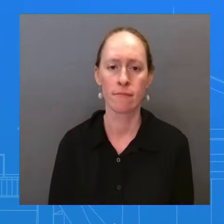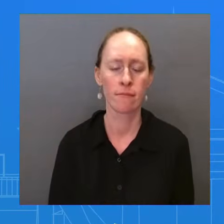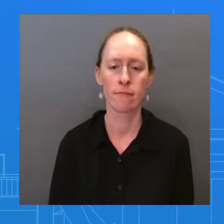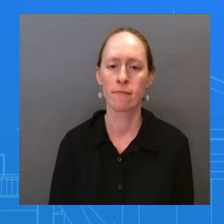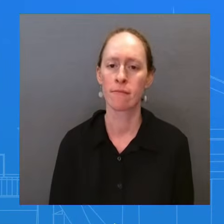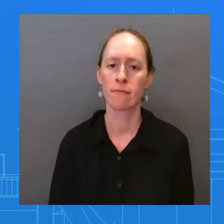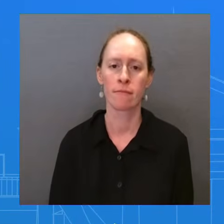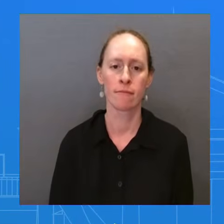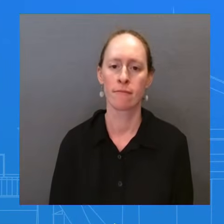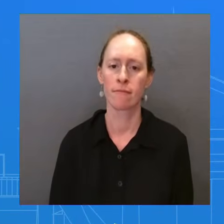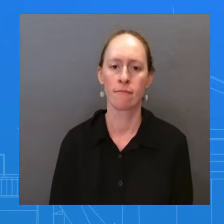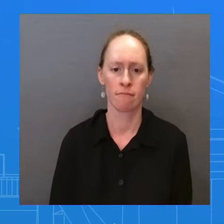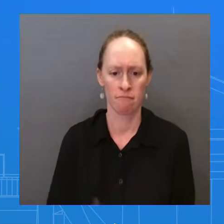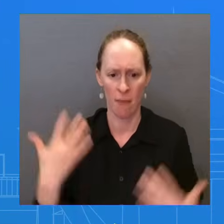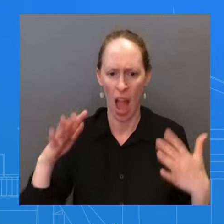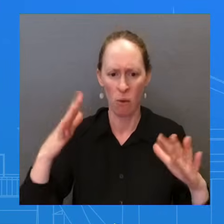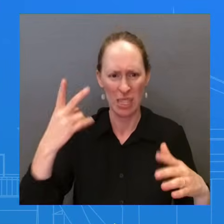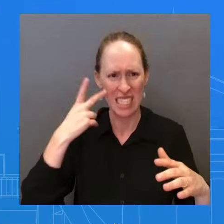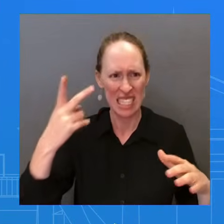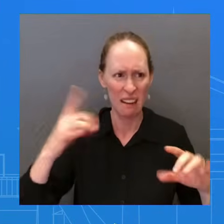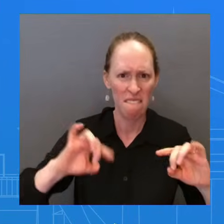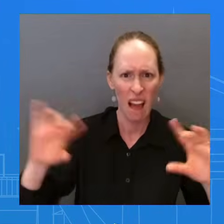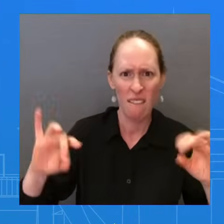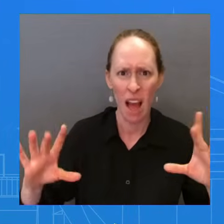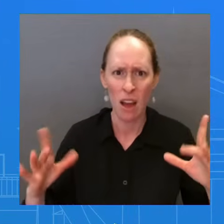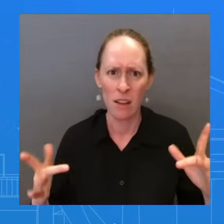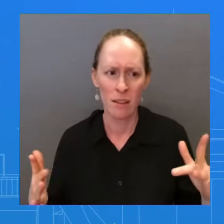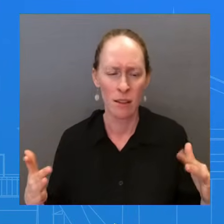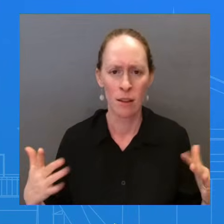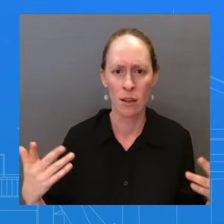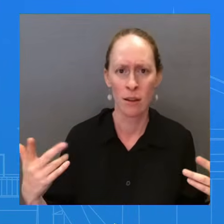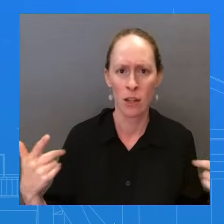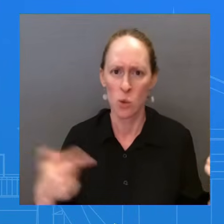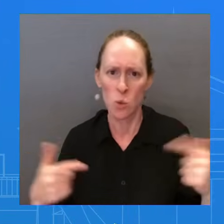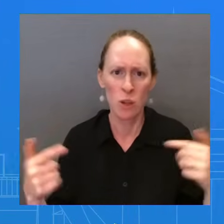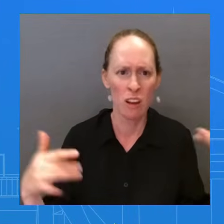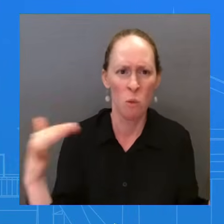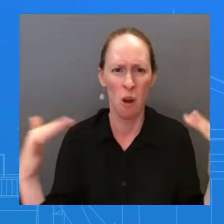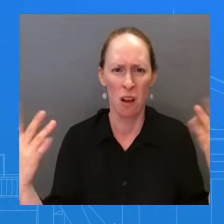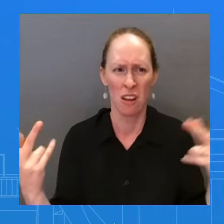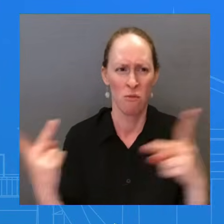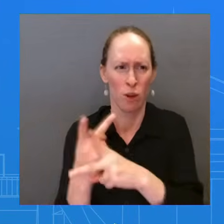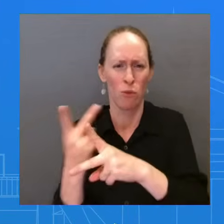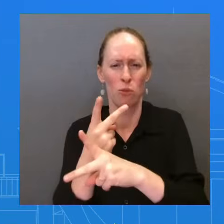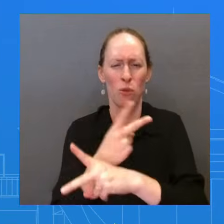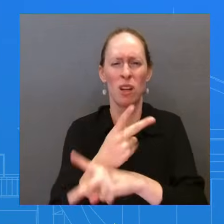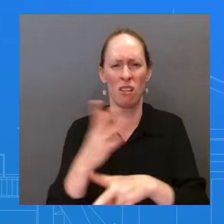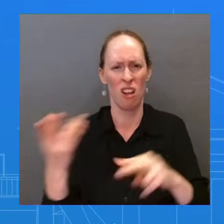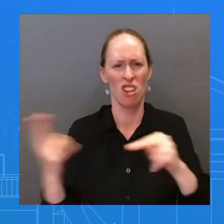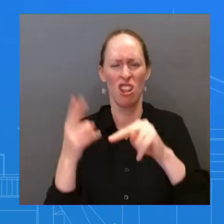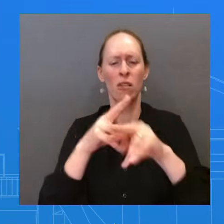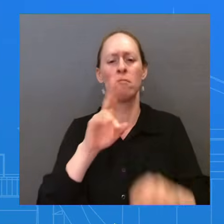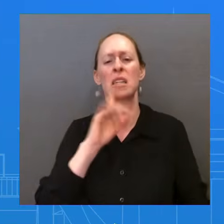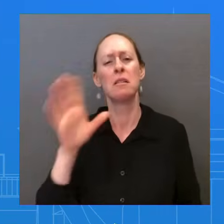in fact, there was no violence justified against Ukraine. I think we can all agree that -- that a war that escalates beyond that,